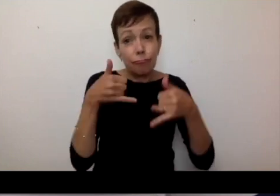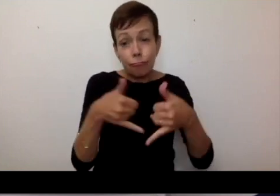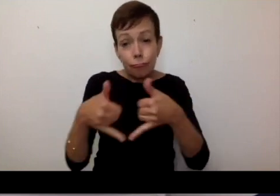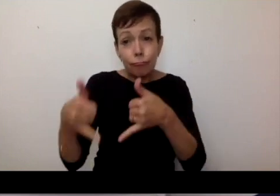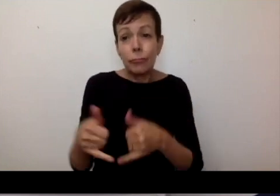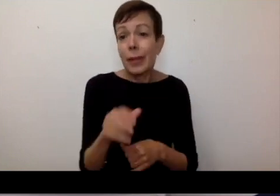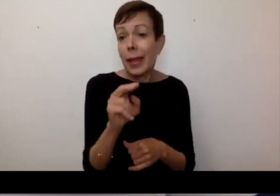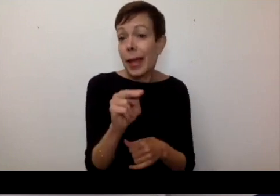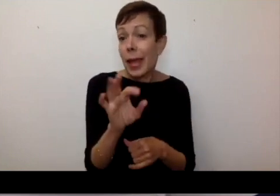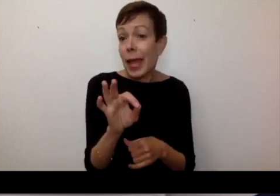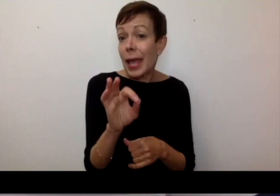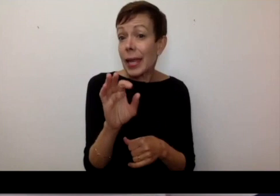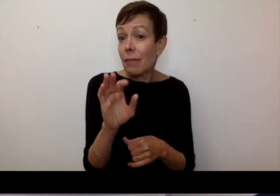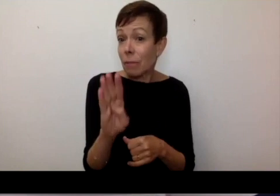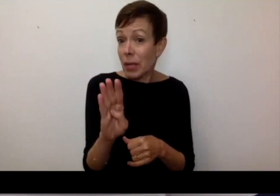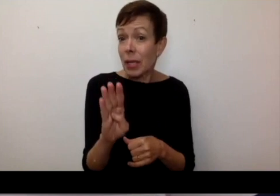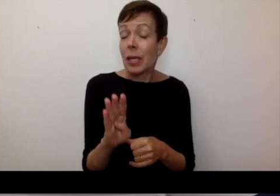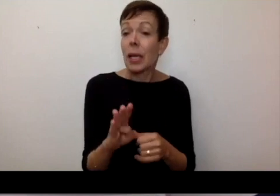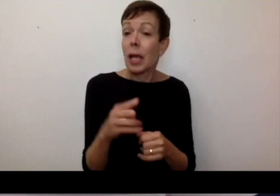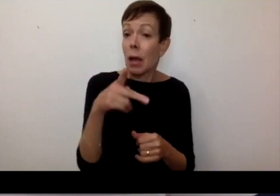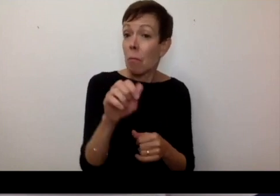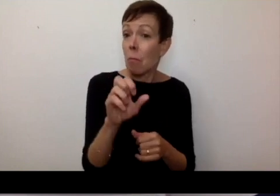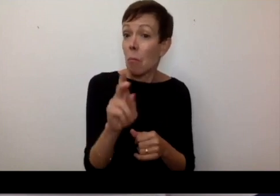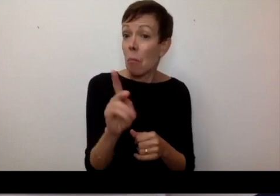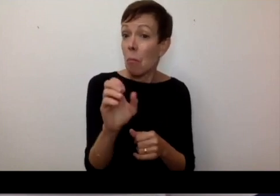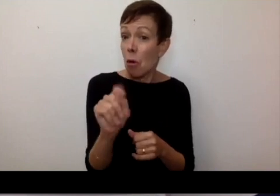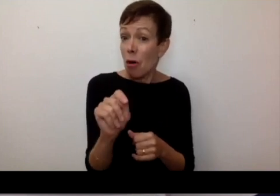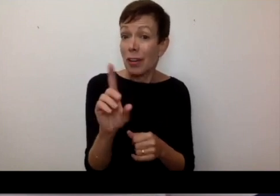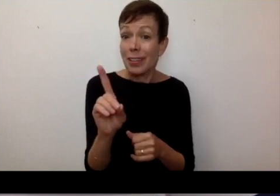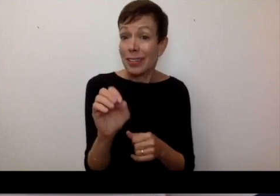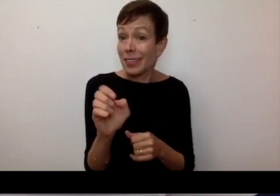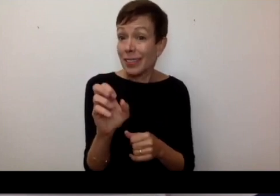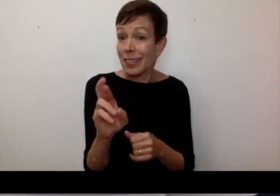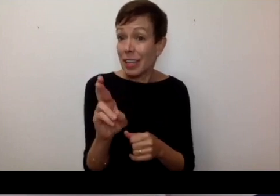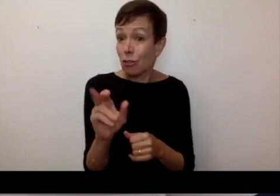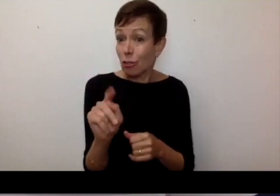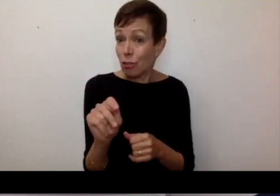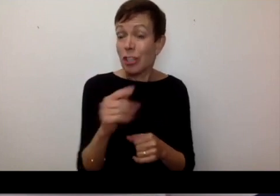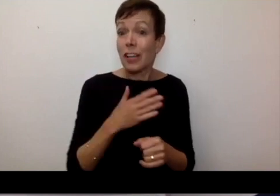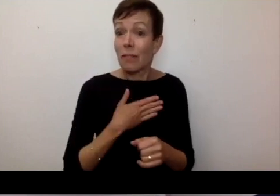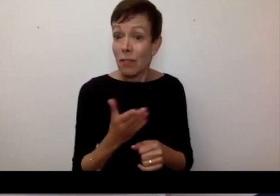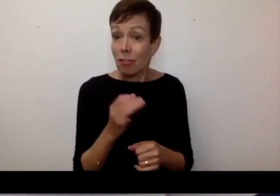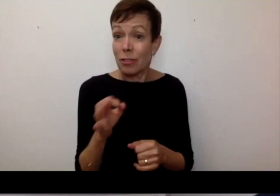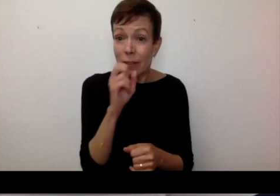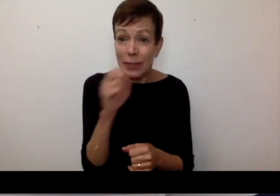documentary pocket desert confessions of a snake killer and educate your attitude they've been broadcast on television and screened at